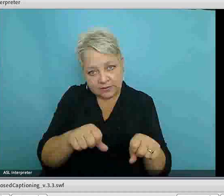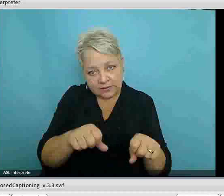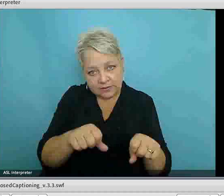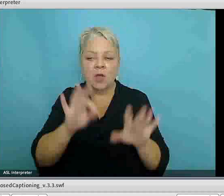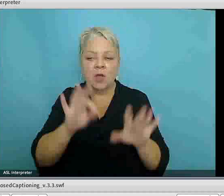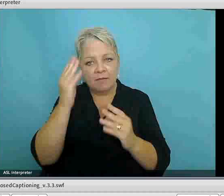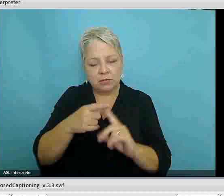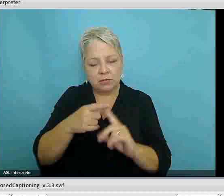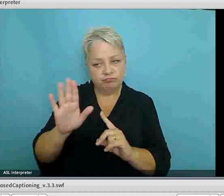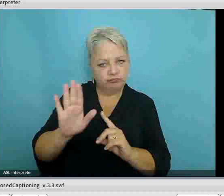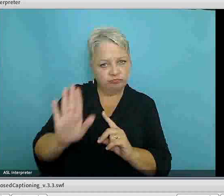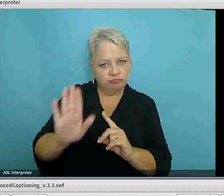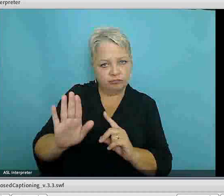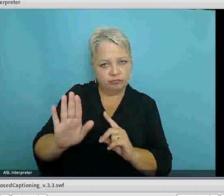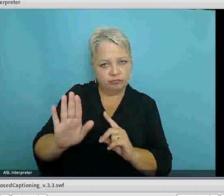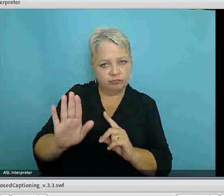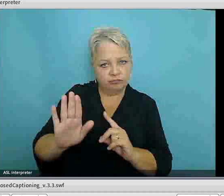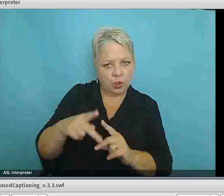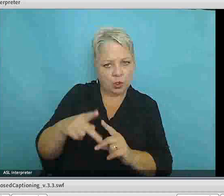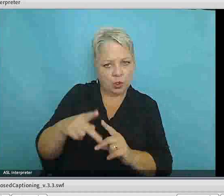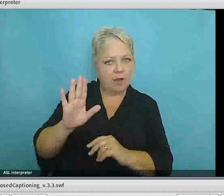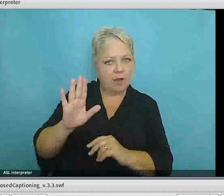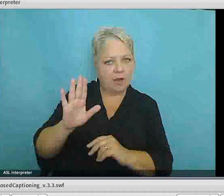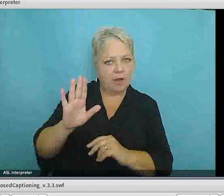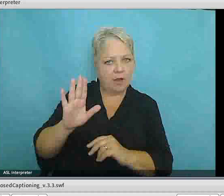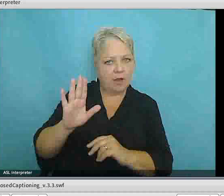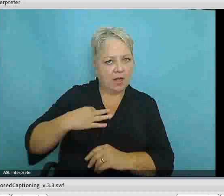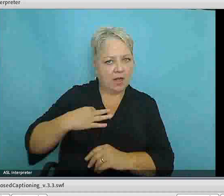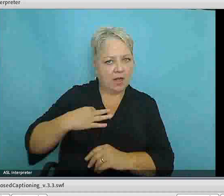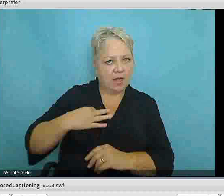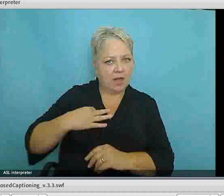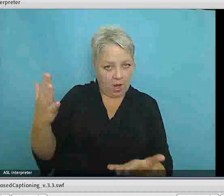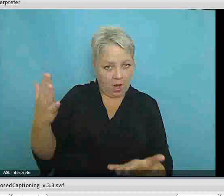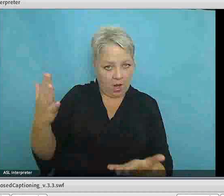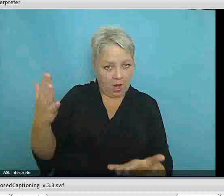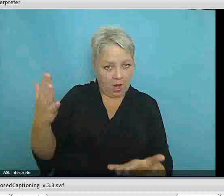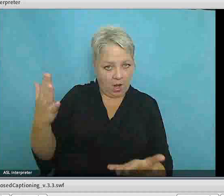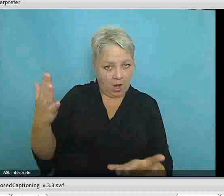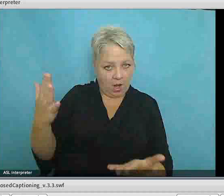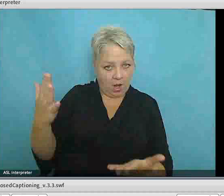They are making decisions about who is the first payer for a given service.